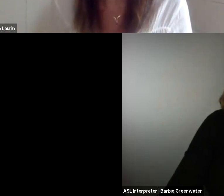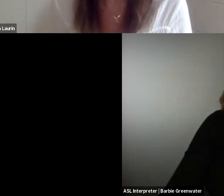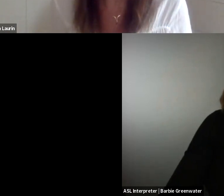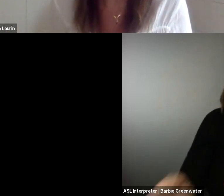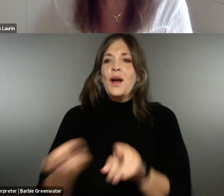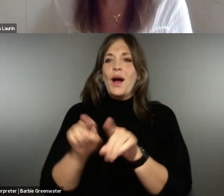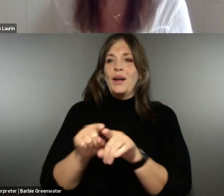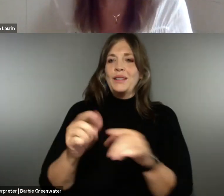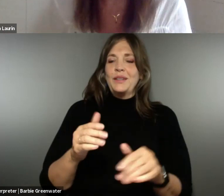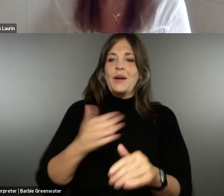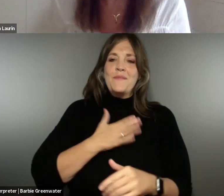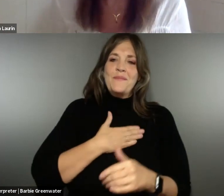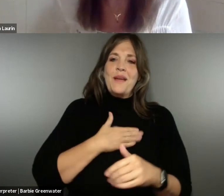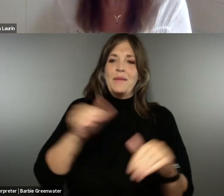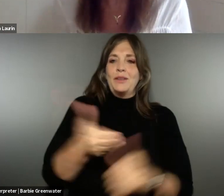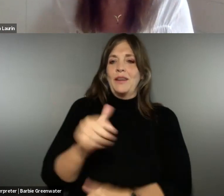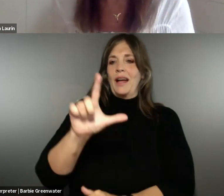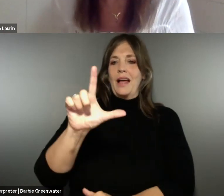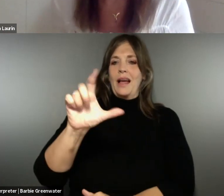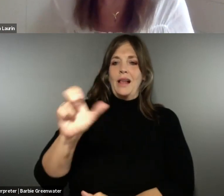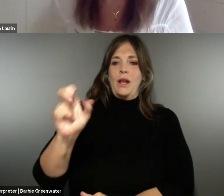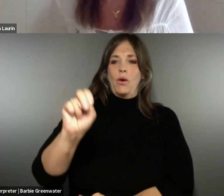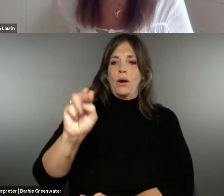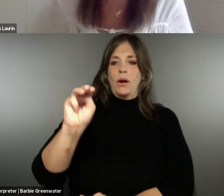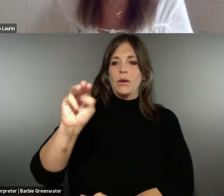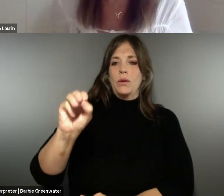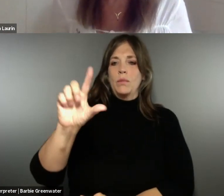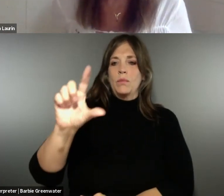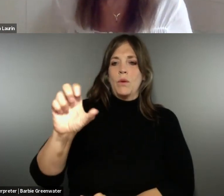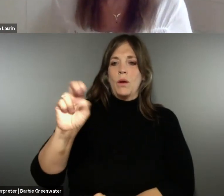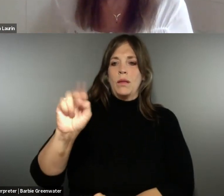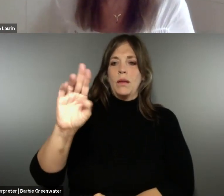the policy level here. I'm also very happy to